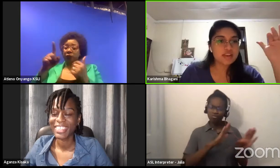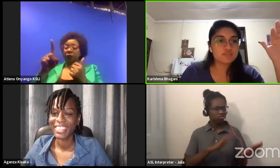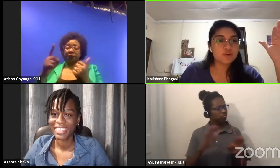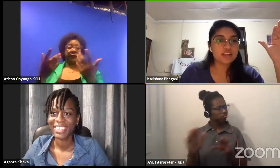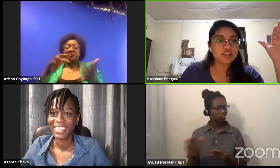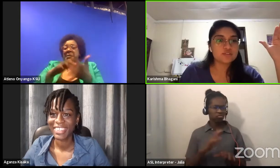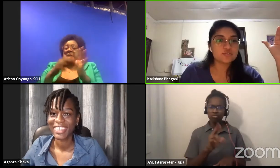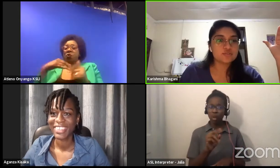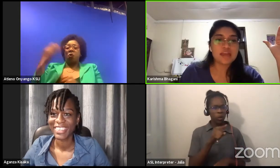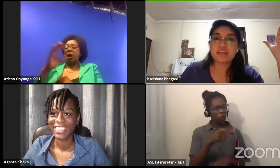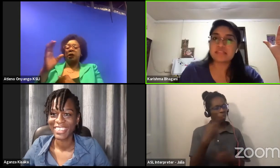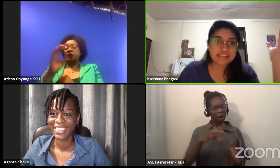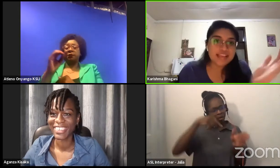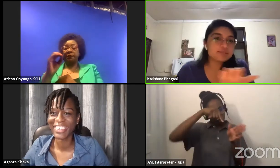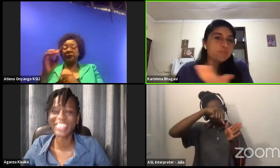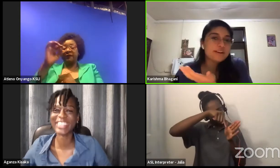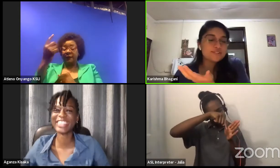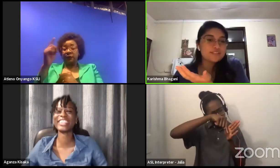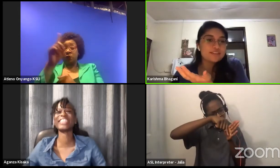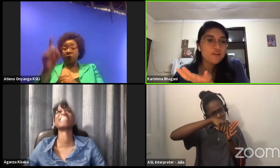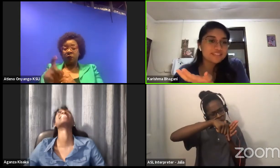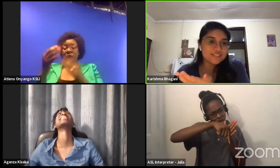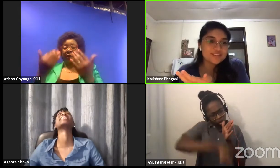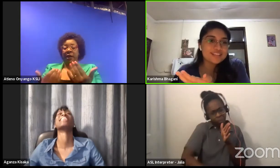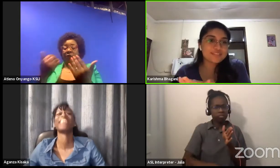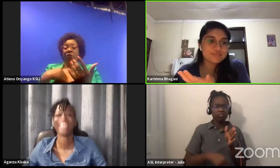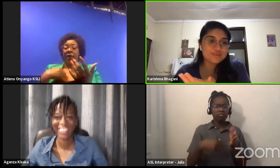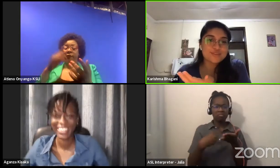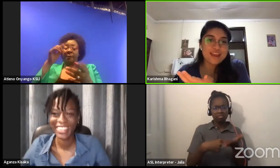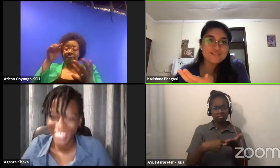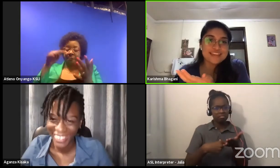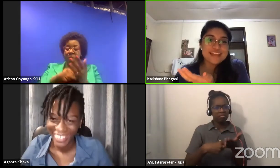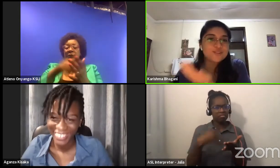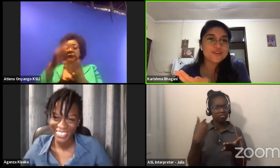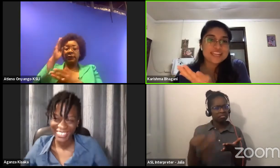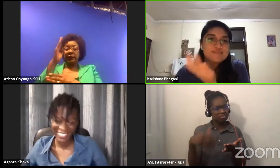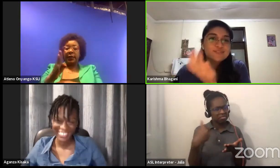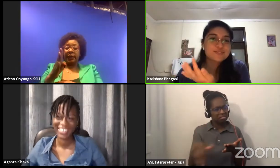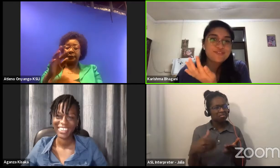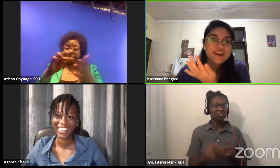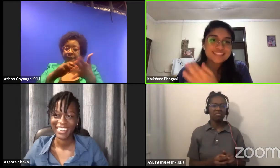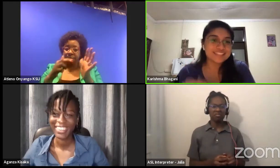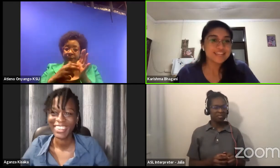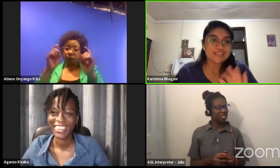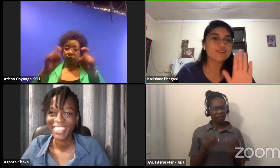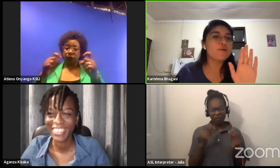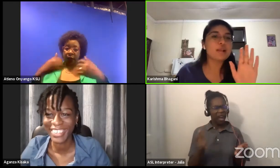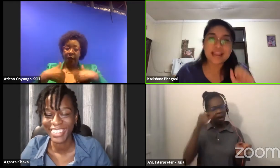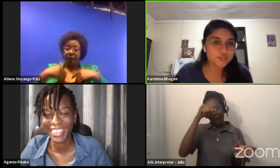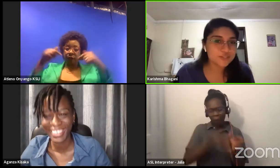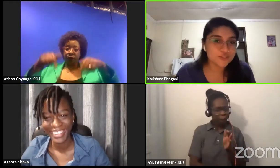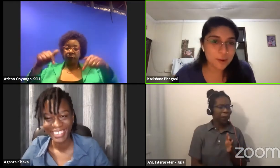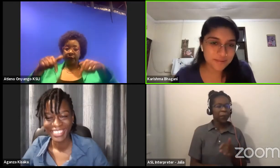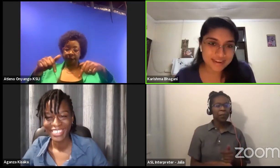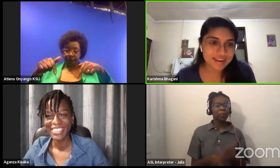and you've gone into the exact point of the conversation that we're supposed to have today. So deep so fast, so let's just jump in.